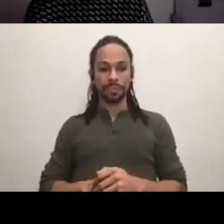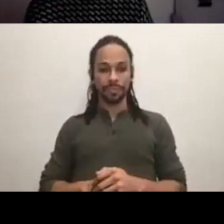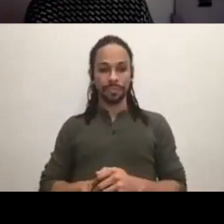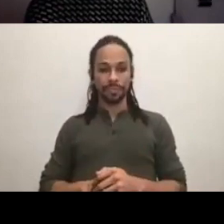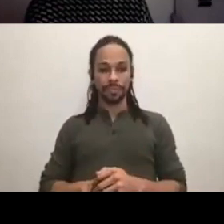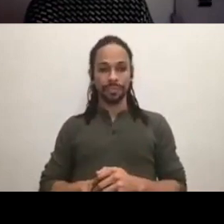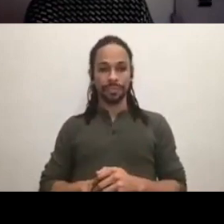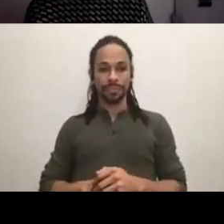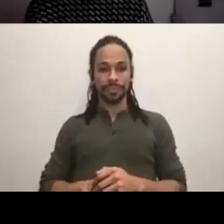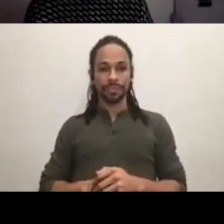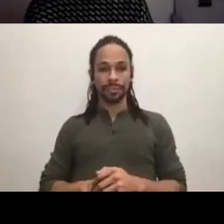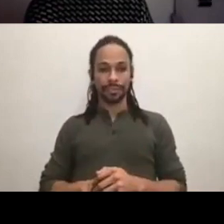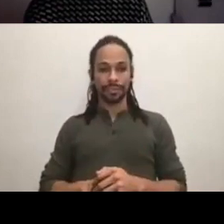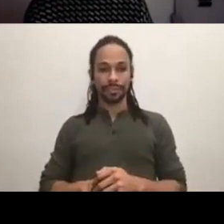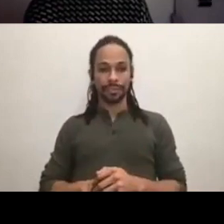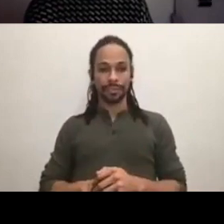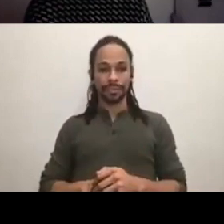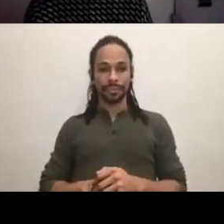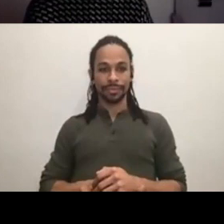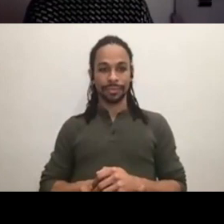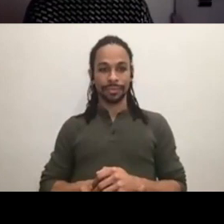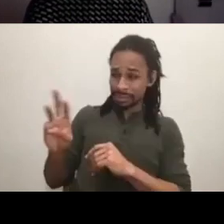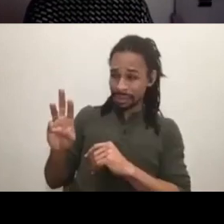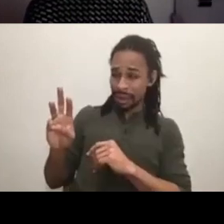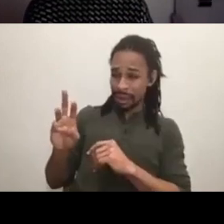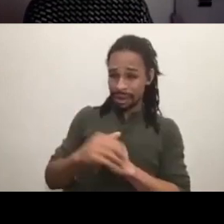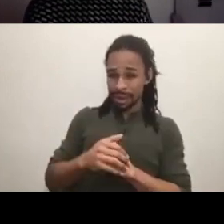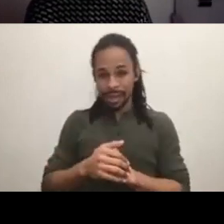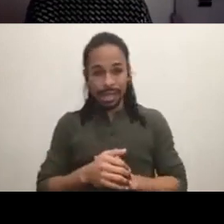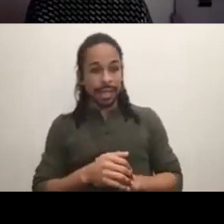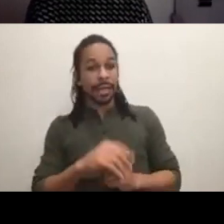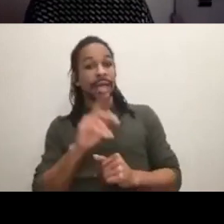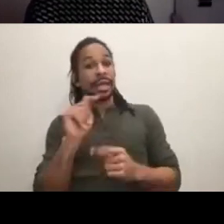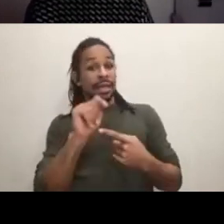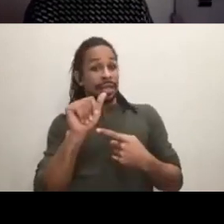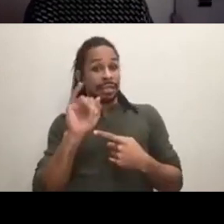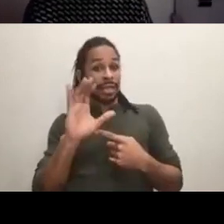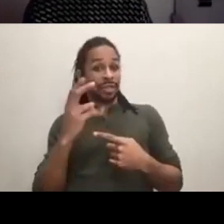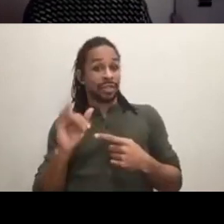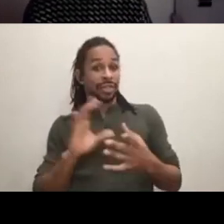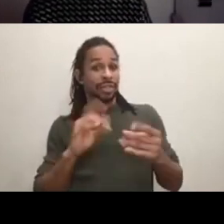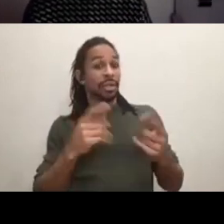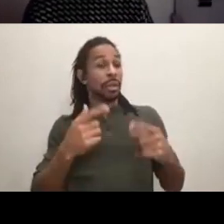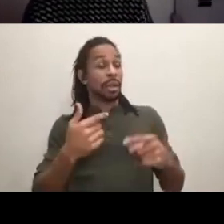how, you know, it's a lot sharing resources being together and learning together and how